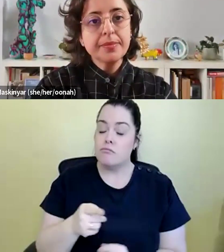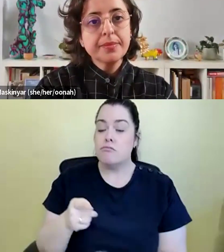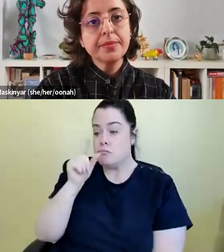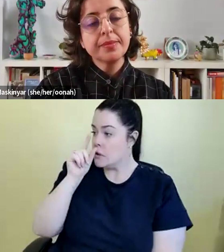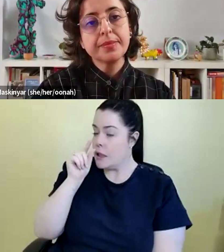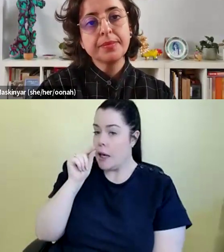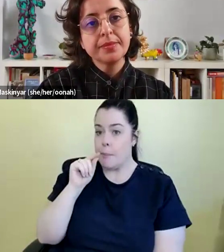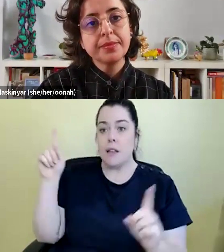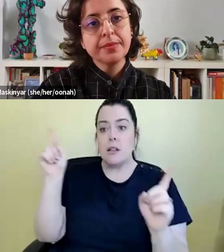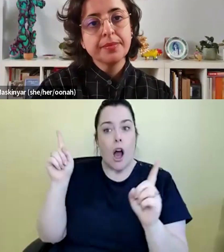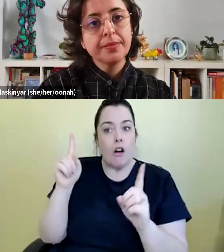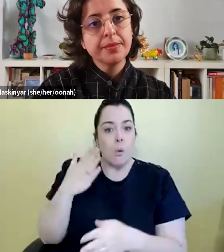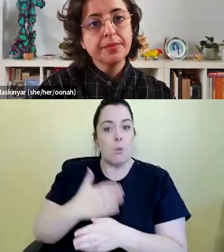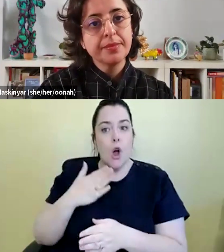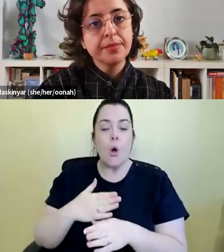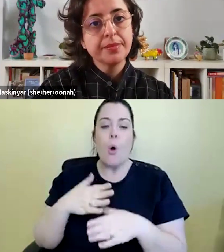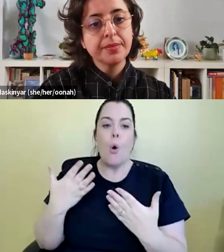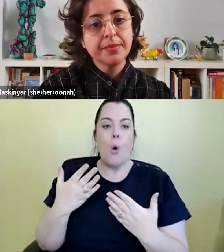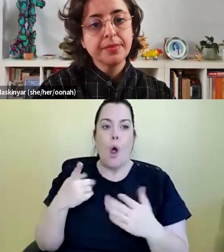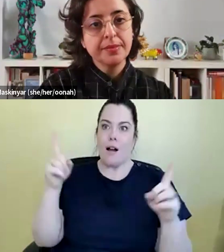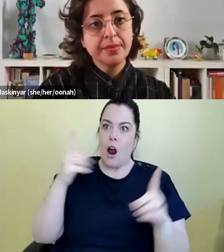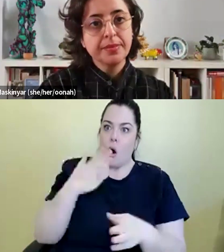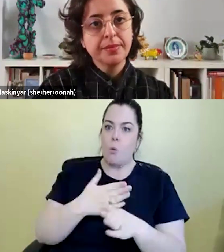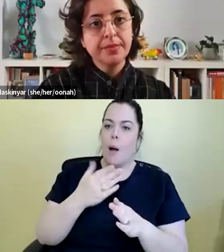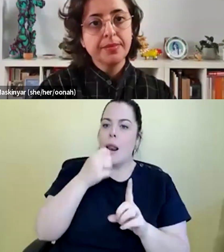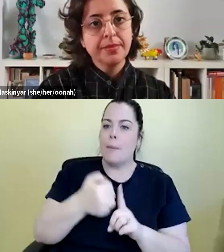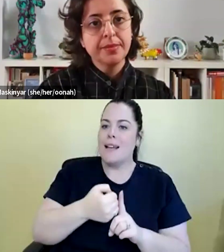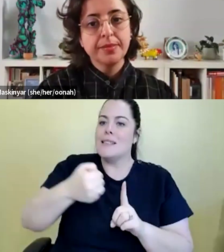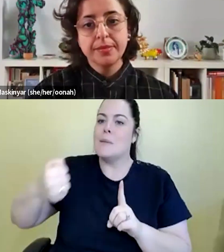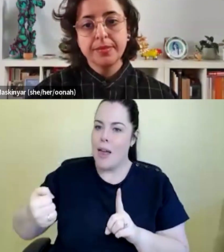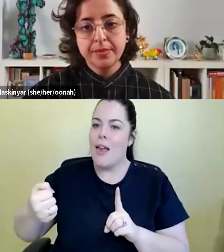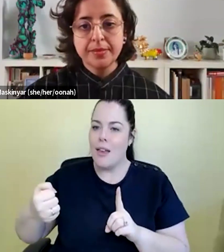be extended work. Archie is a great example. There were existing artists that were then expanded into